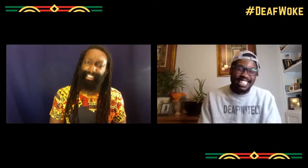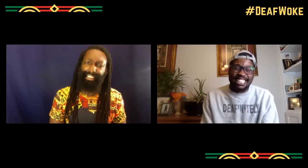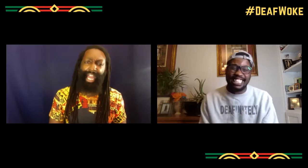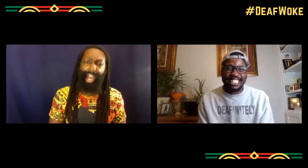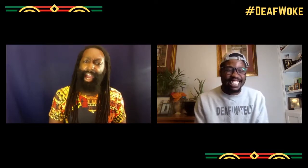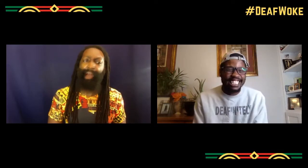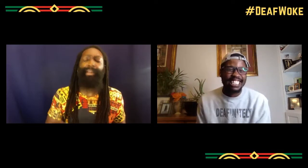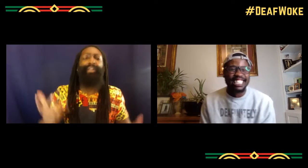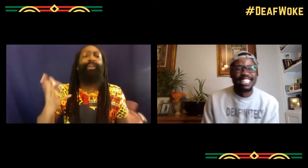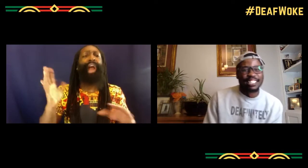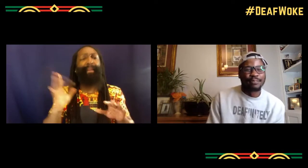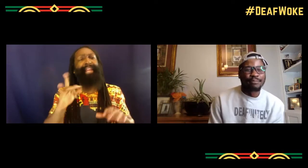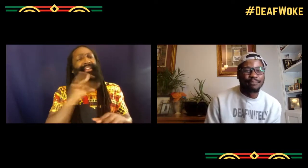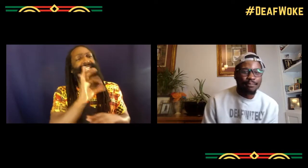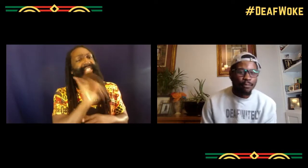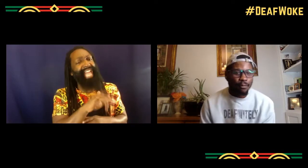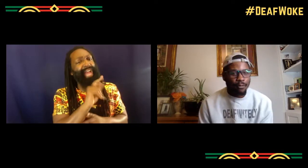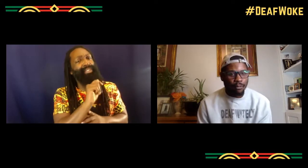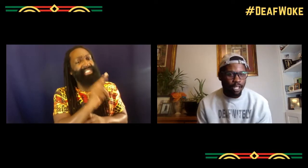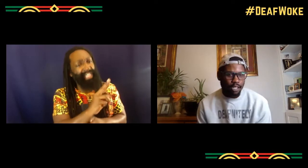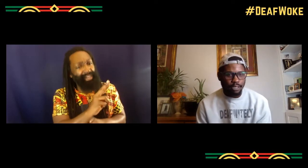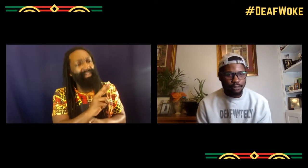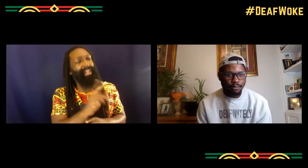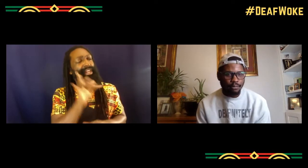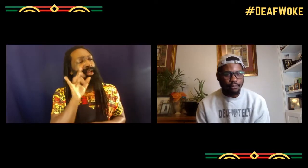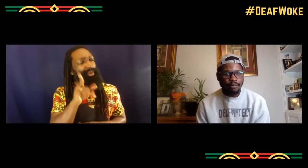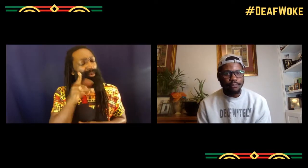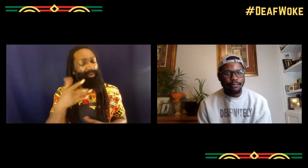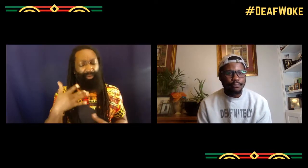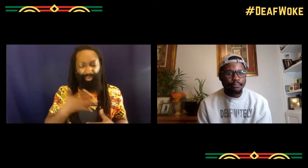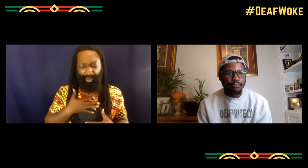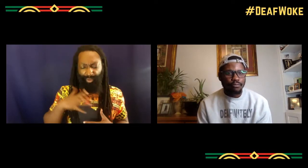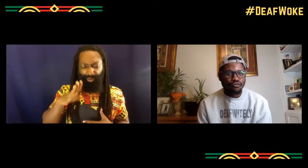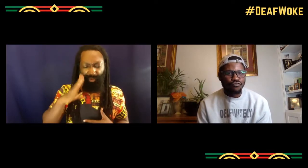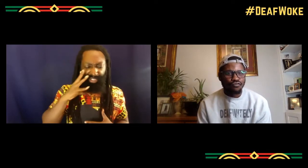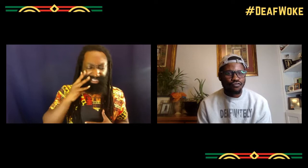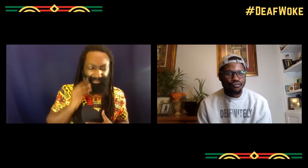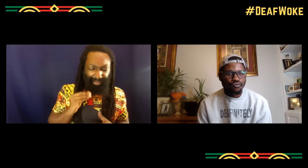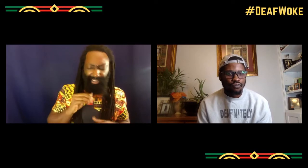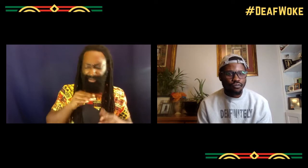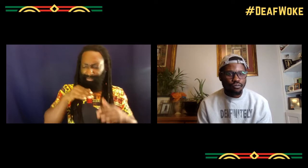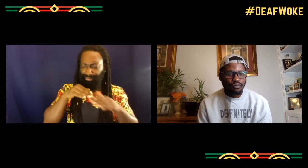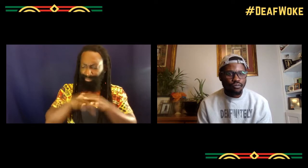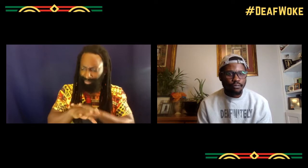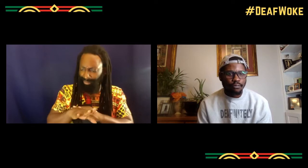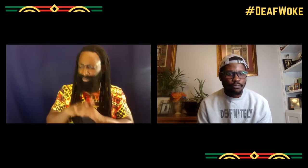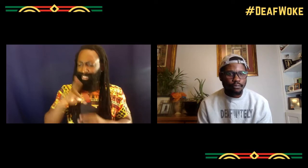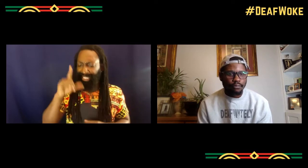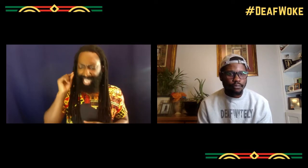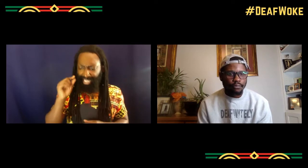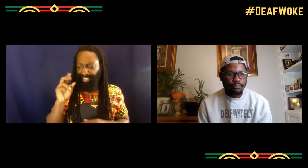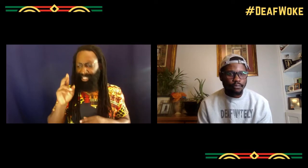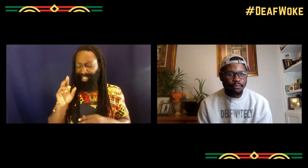So I hope there's more progress that we can continue. So on TV, would you talk about your experience